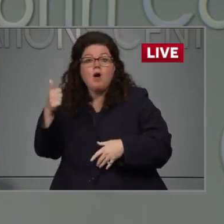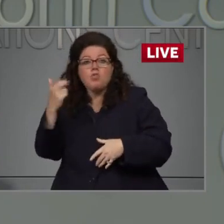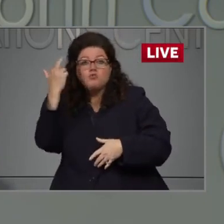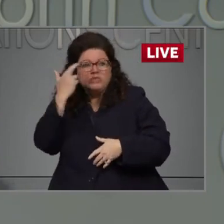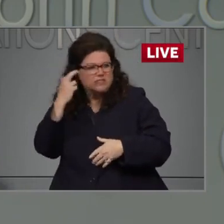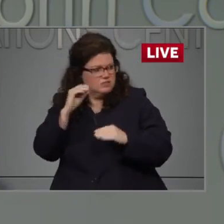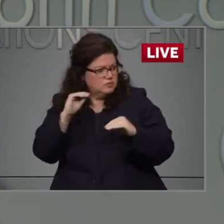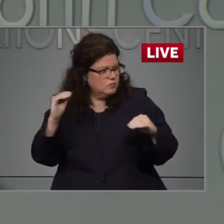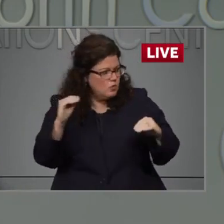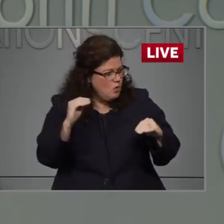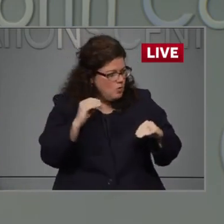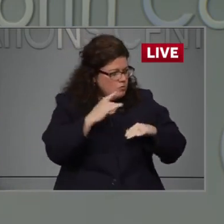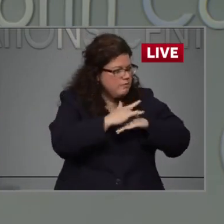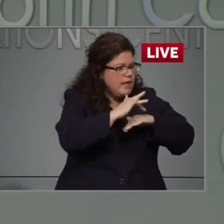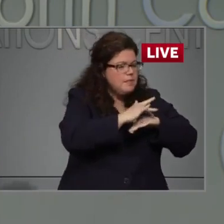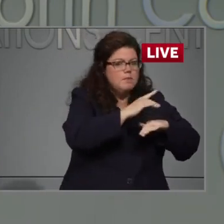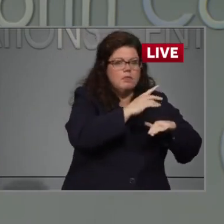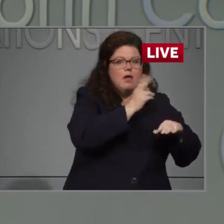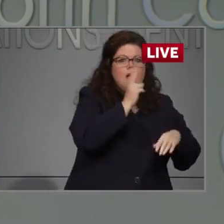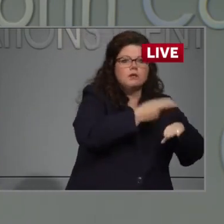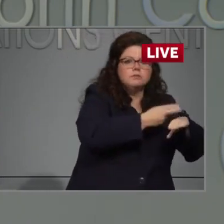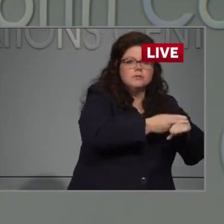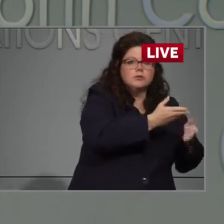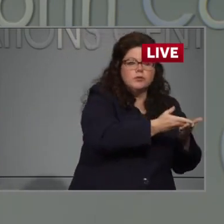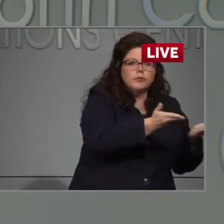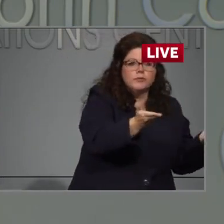BUT ALSO THOSE NEEDING TREATMENT FOR OTHER CONDITIONS.